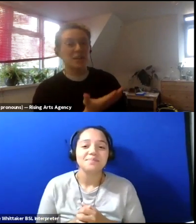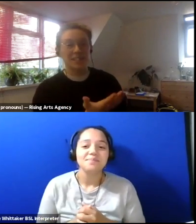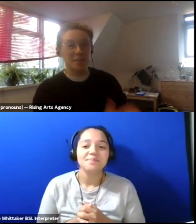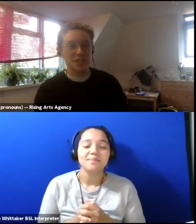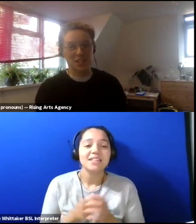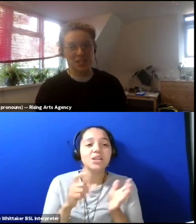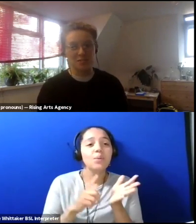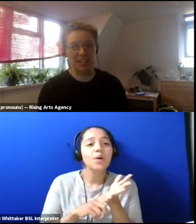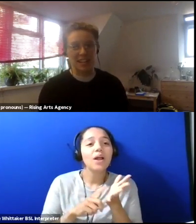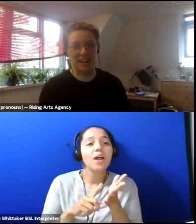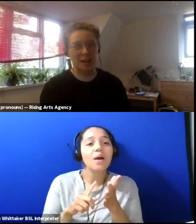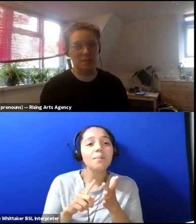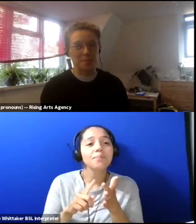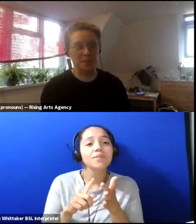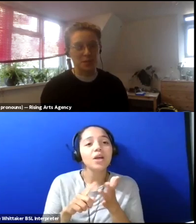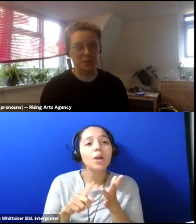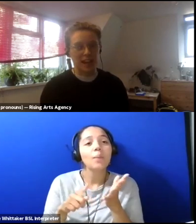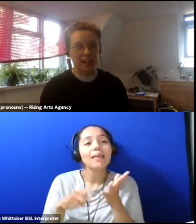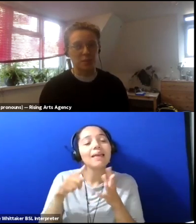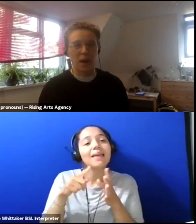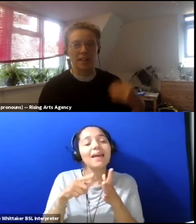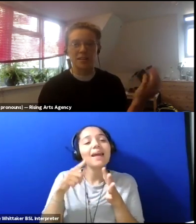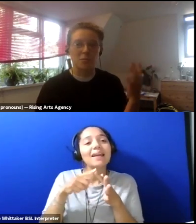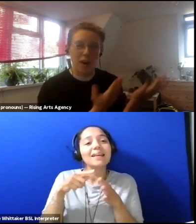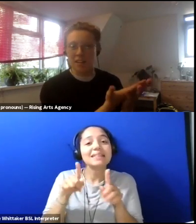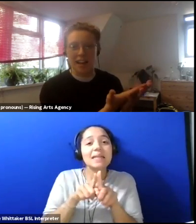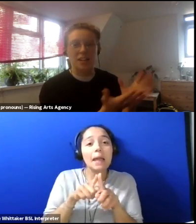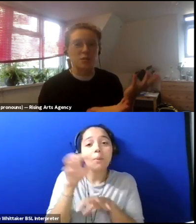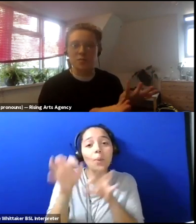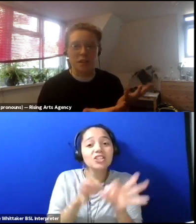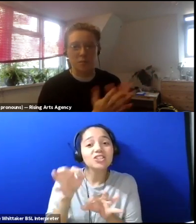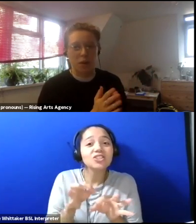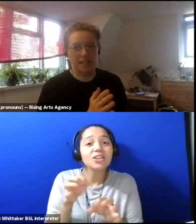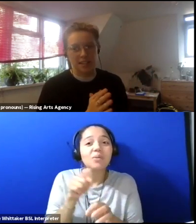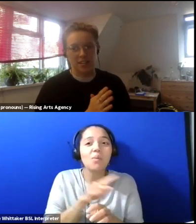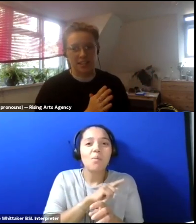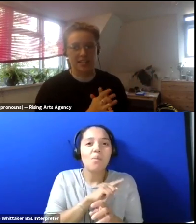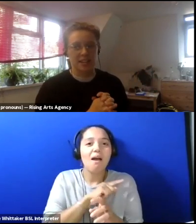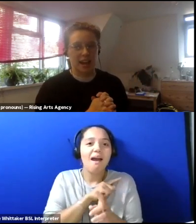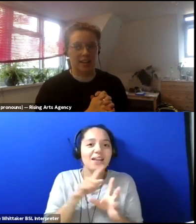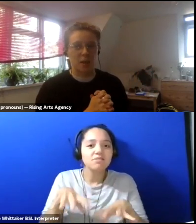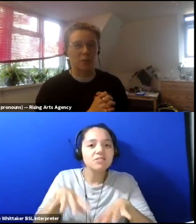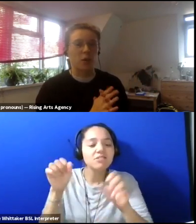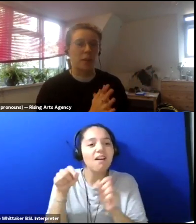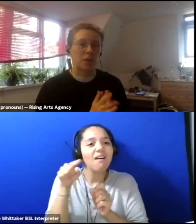Louis, same question to you really: why it started and, and what that